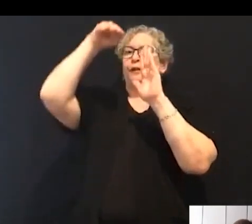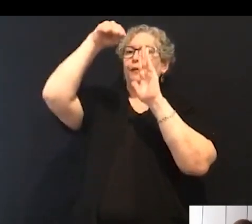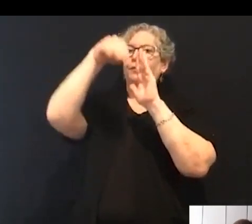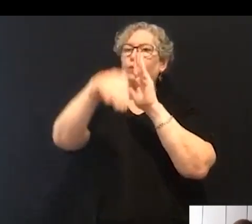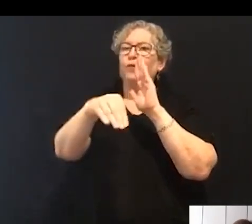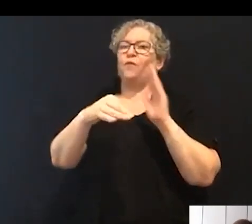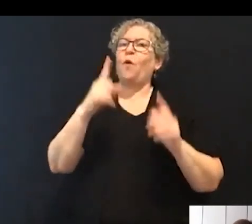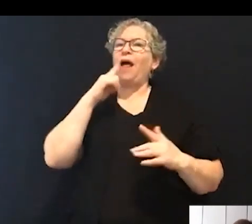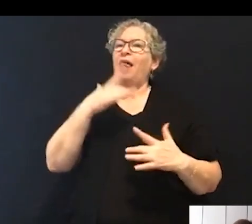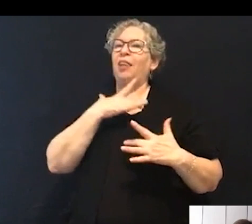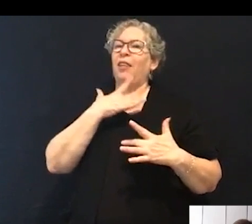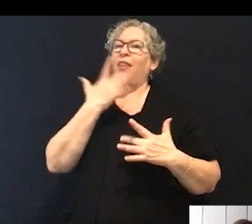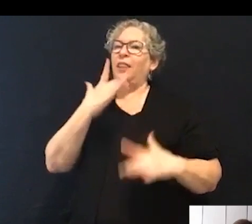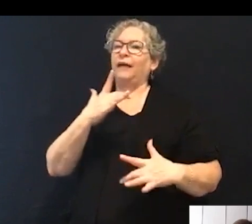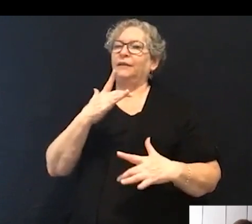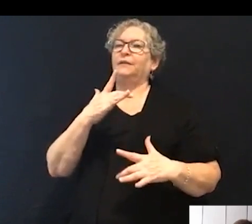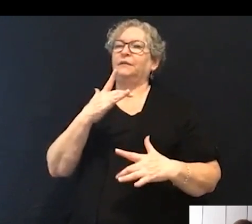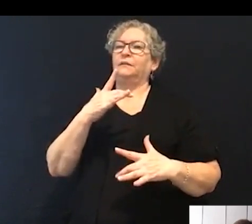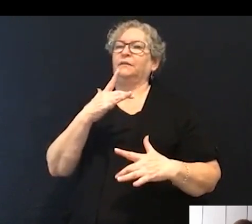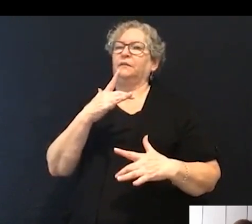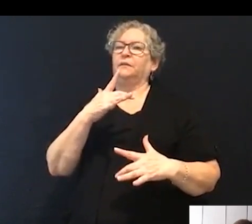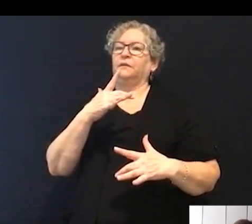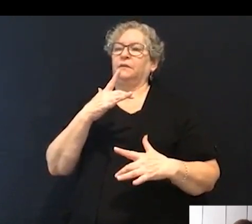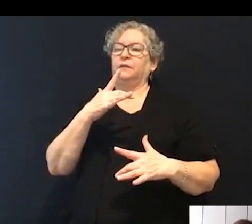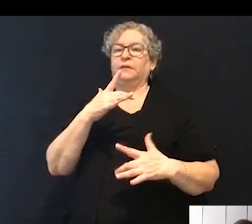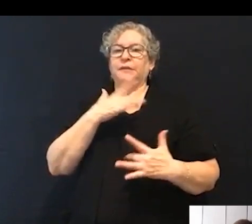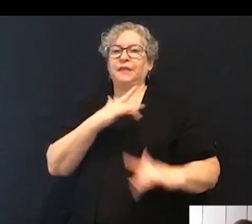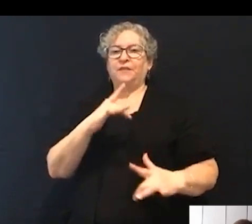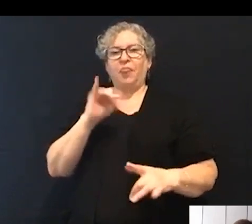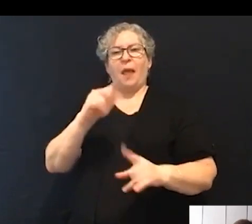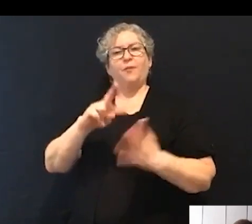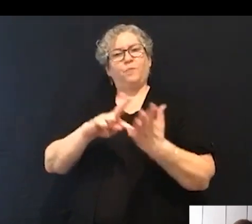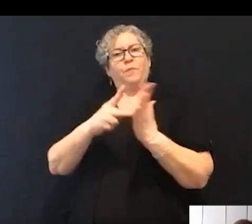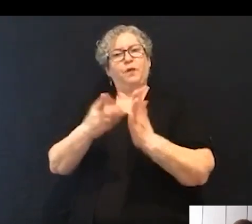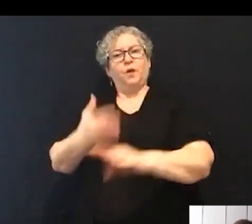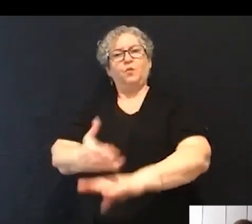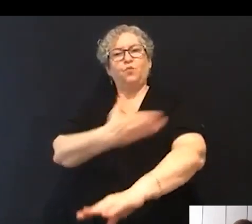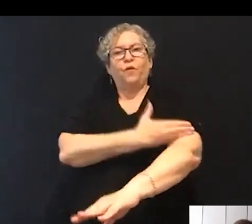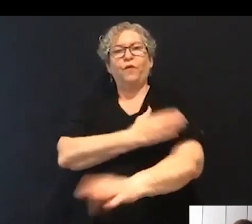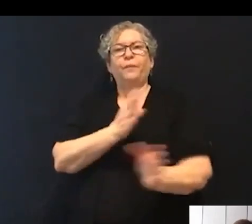means improvement, whereas the lilac shows a slight dip in stabilization.